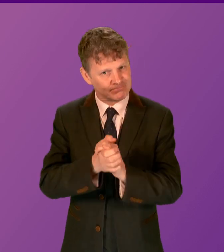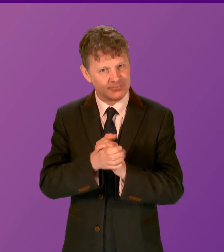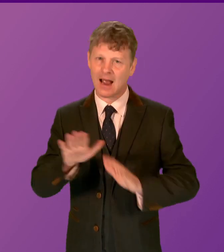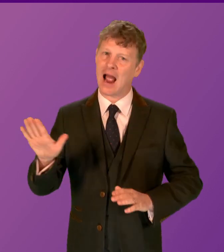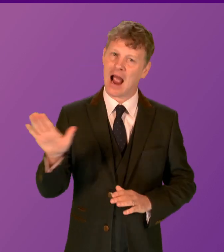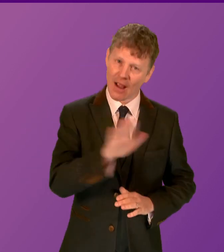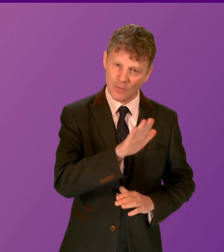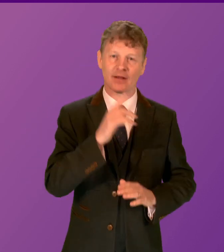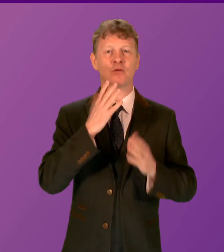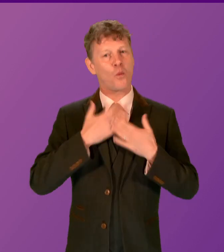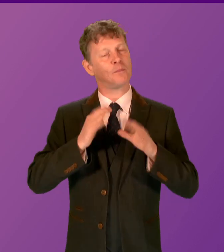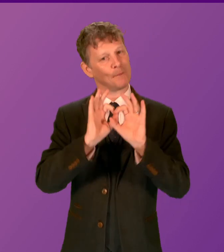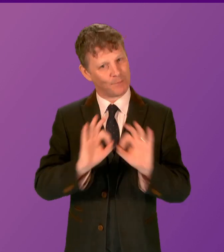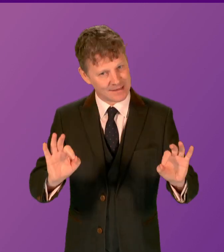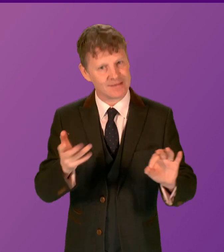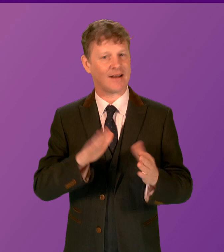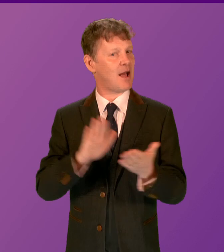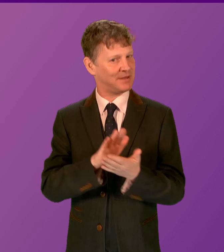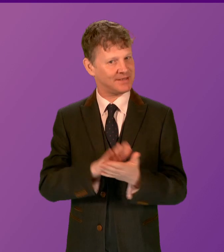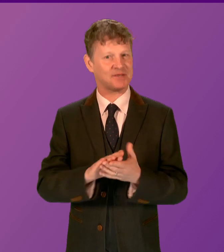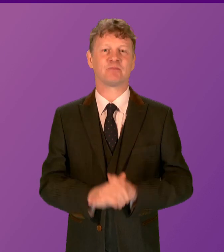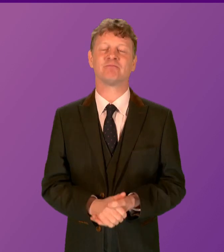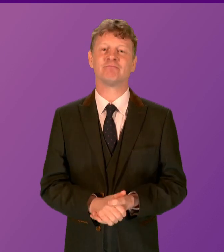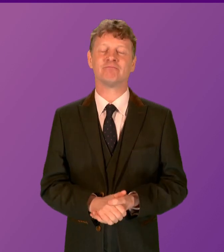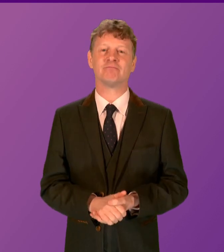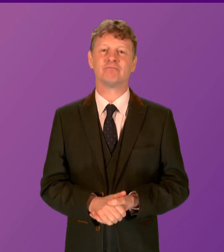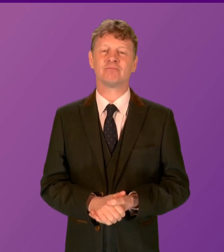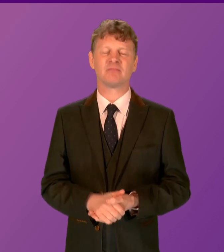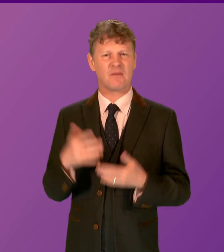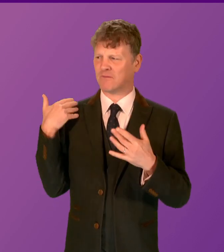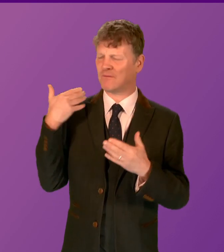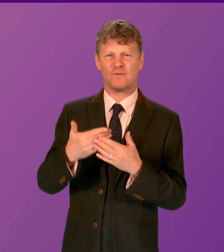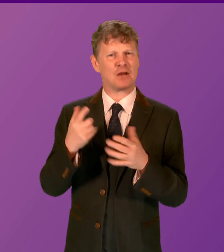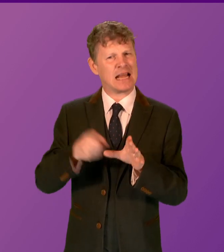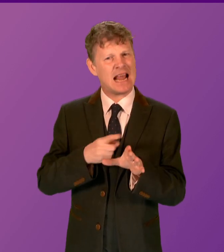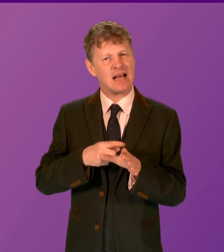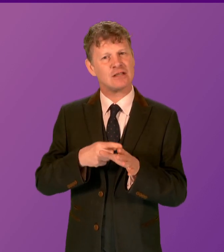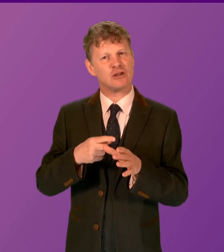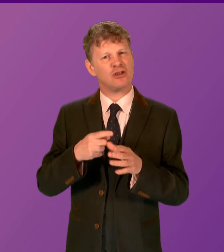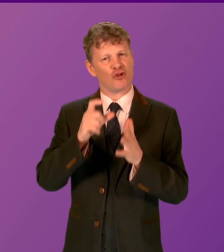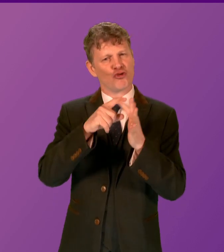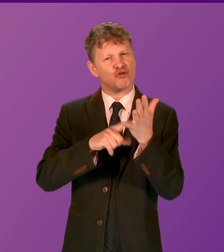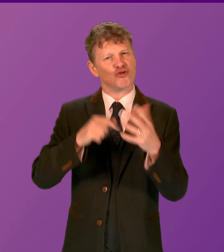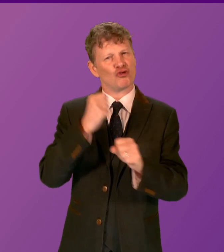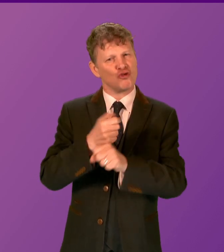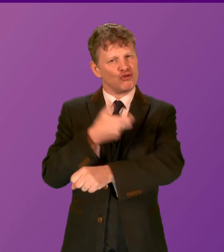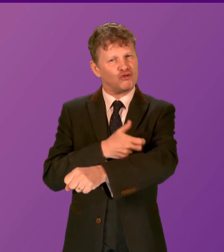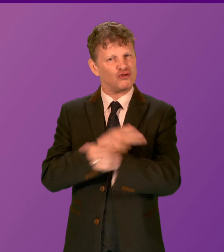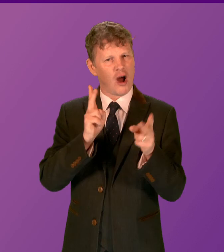peace and happiness. For years, drug deaths have been Scotland’s national shame.